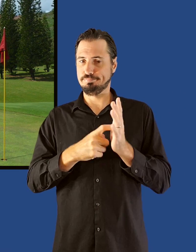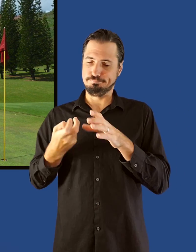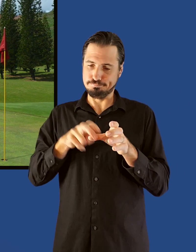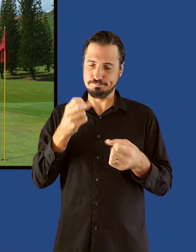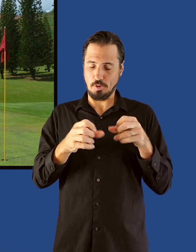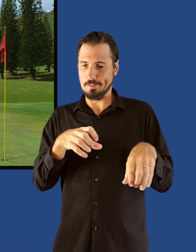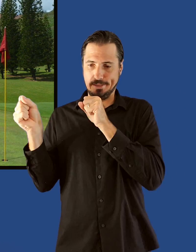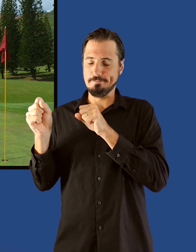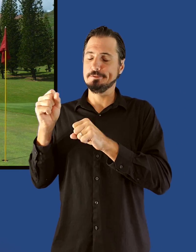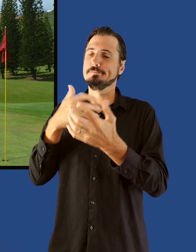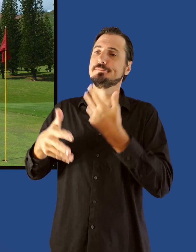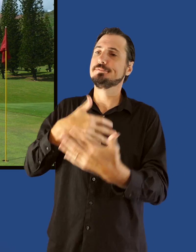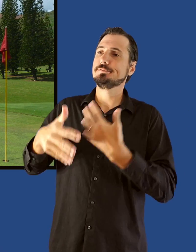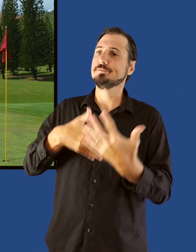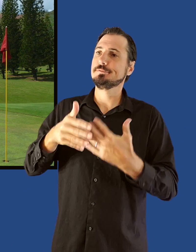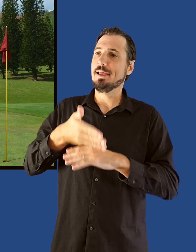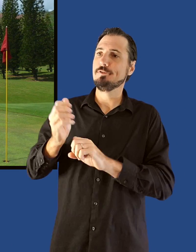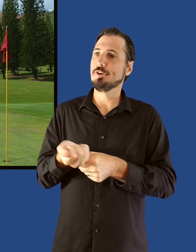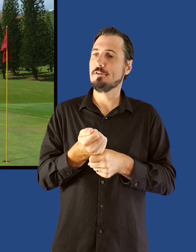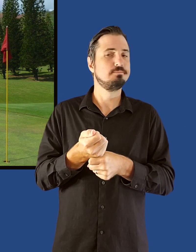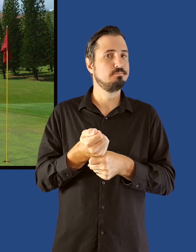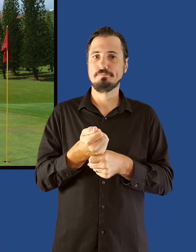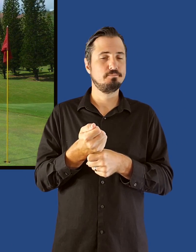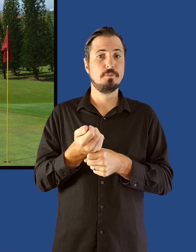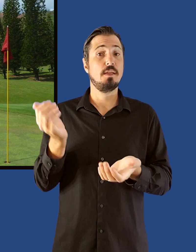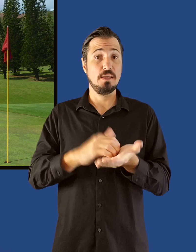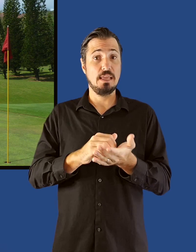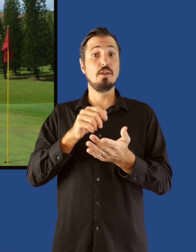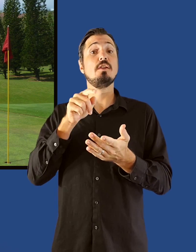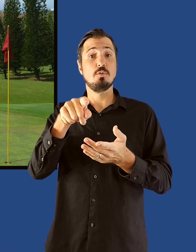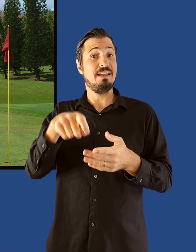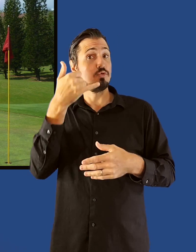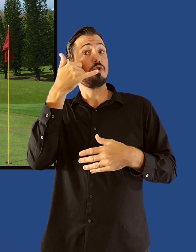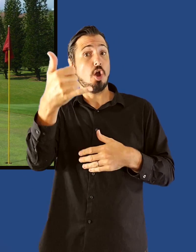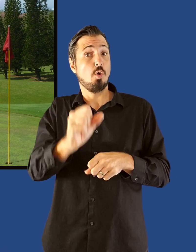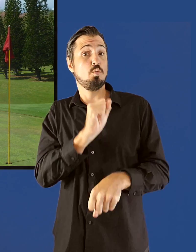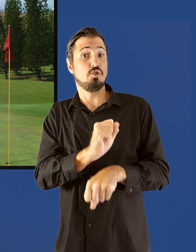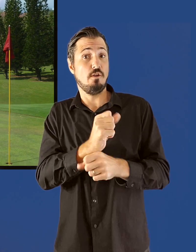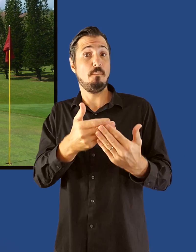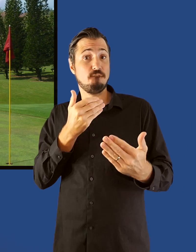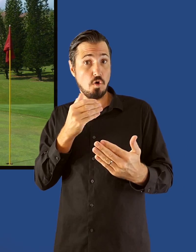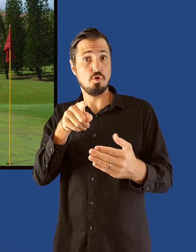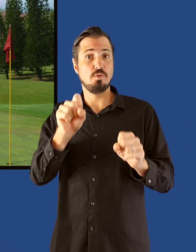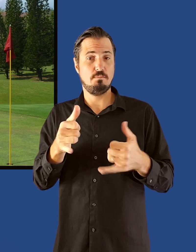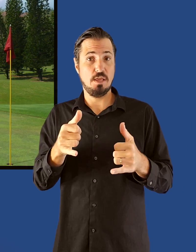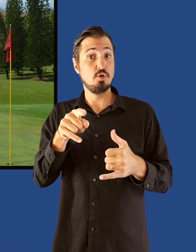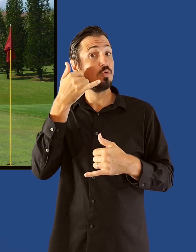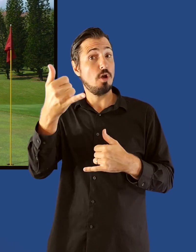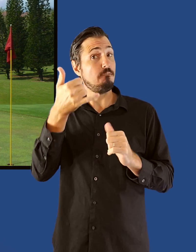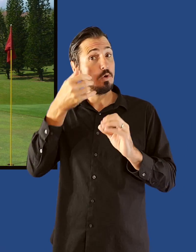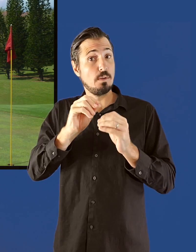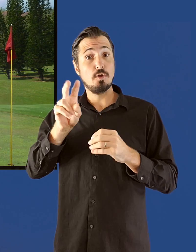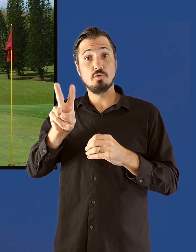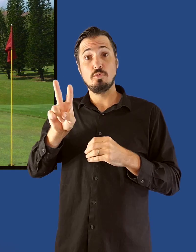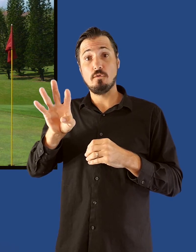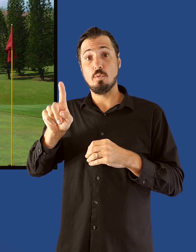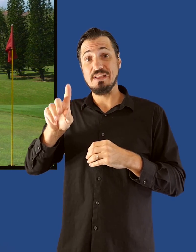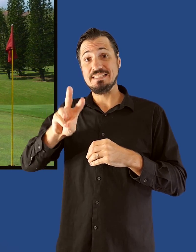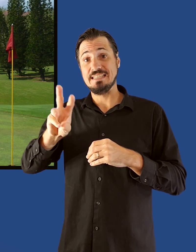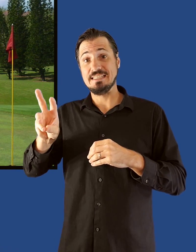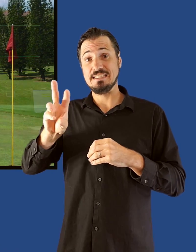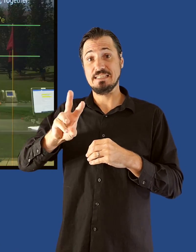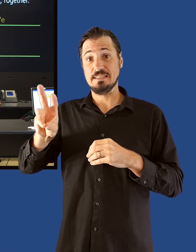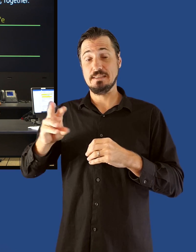Again, walk-ins are not allowed until further notice. Please reserve your tee time at the Wailua Golf Course by calling 241-6666.